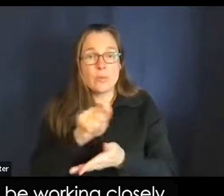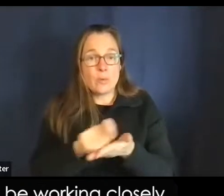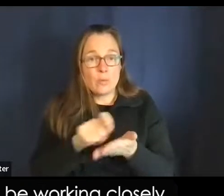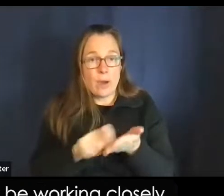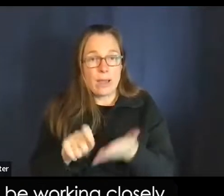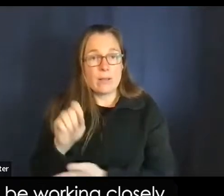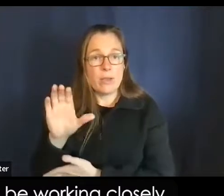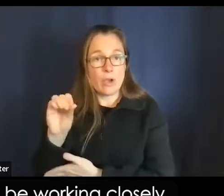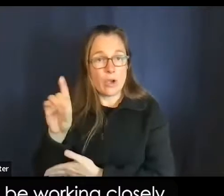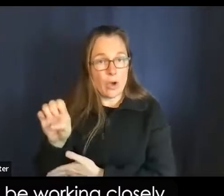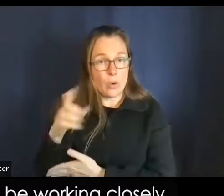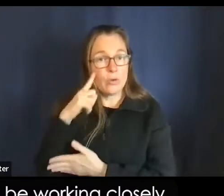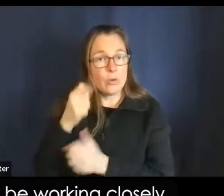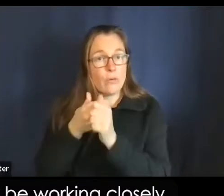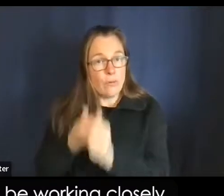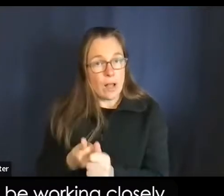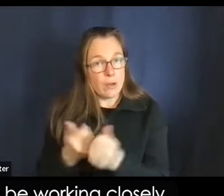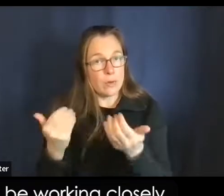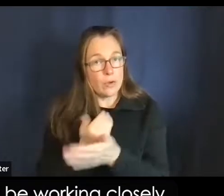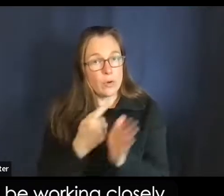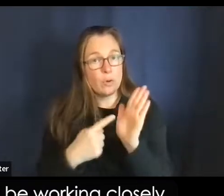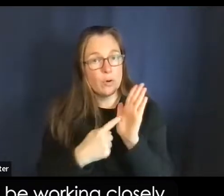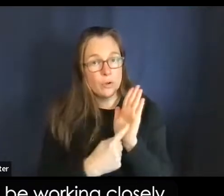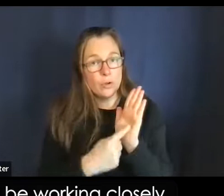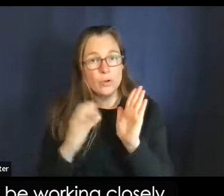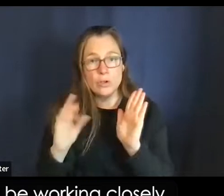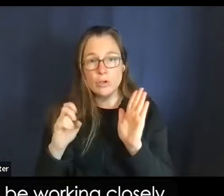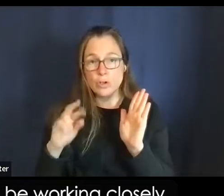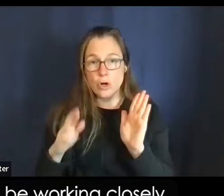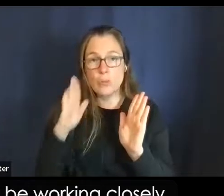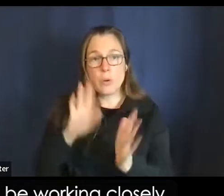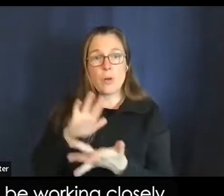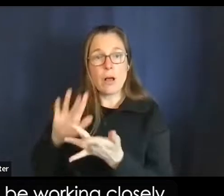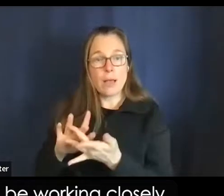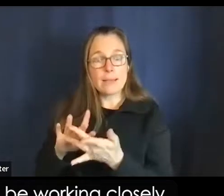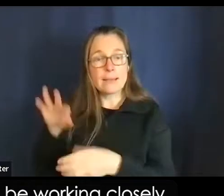the charter language, we will be working closely with the elections office at Multnomah County to make sure